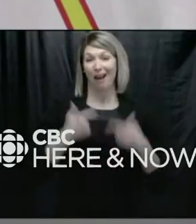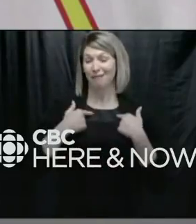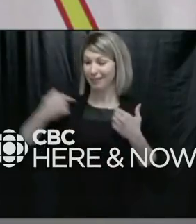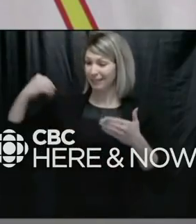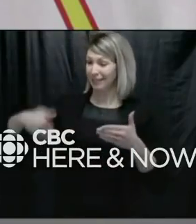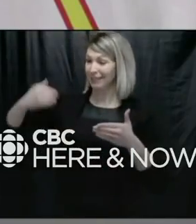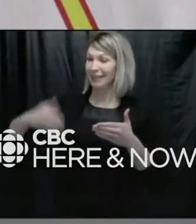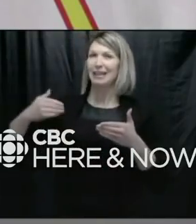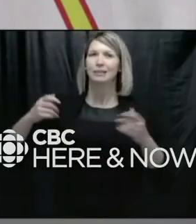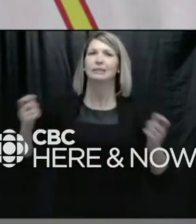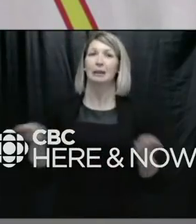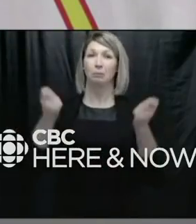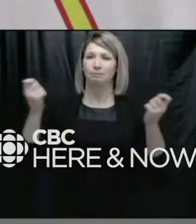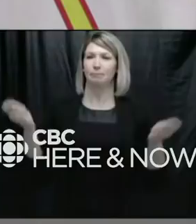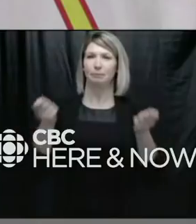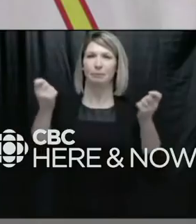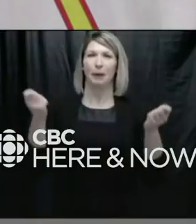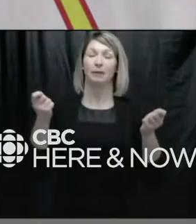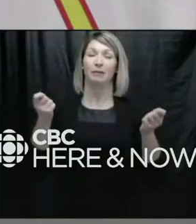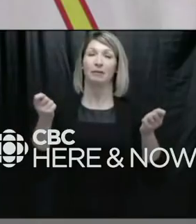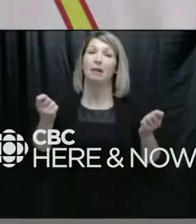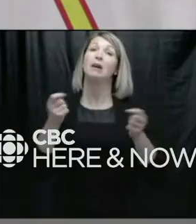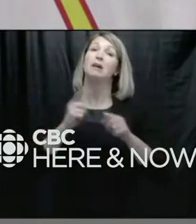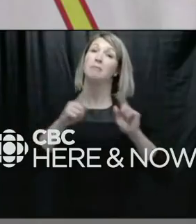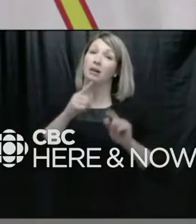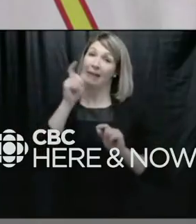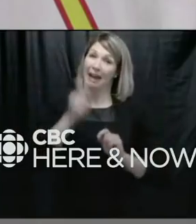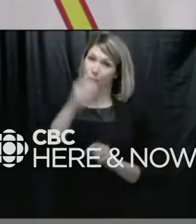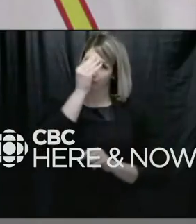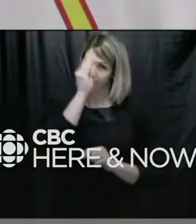IT'S DIFFERENT. WHAT HAS BEEN NORMAL HAS CHANGED.